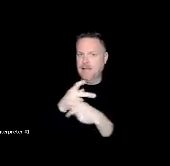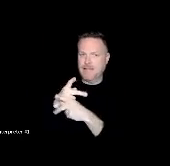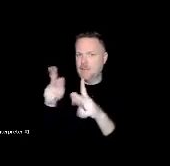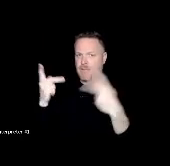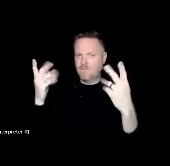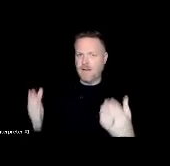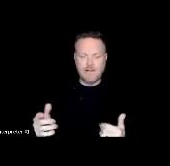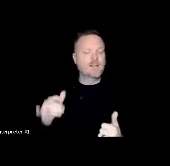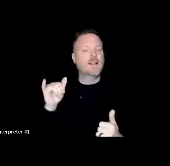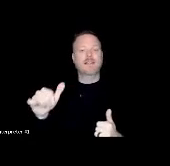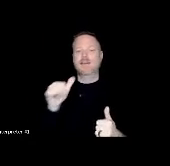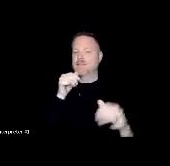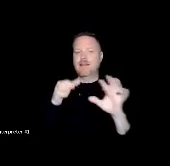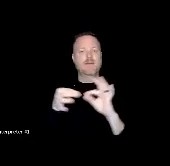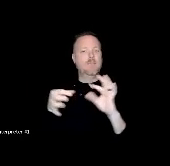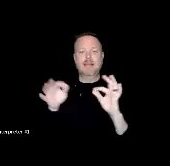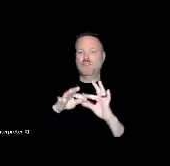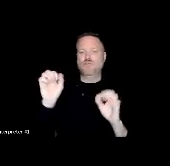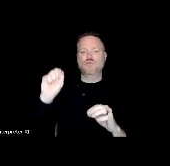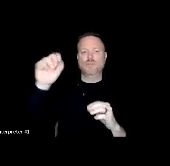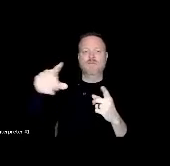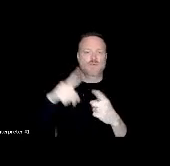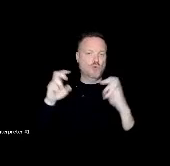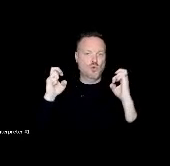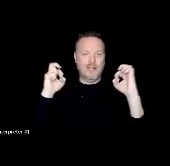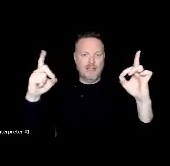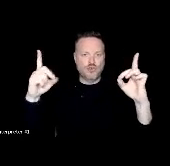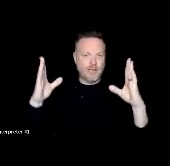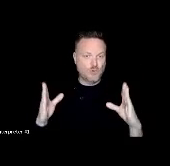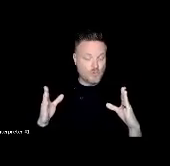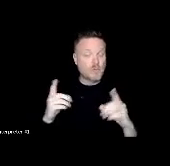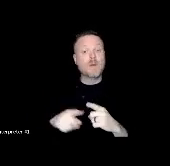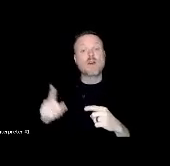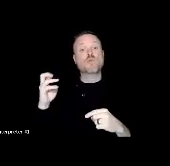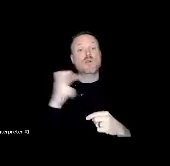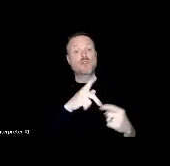message that you're giving to the educators. Now return to learn is what do the educators do once